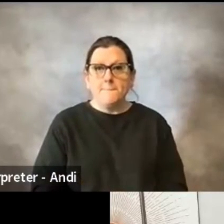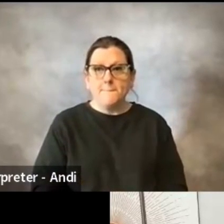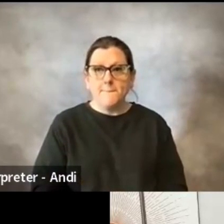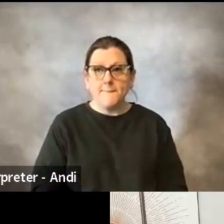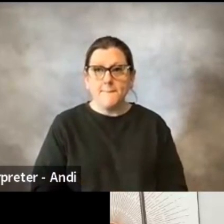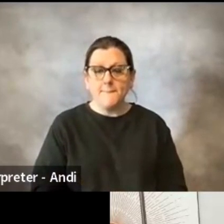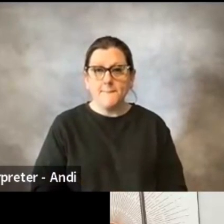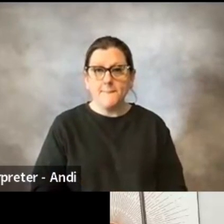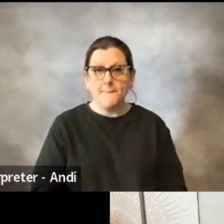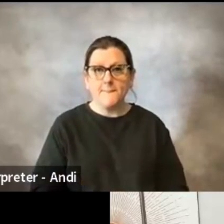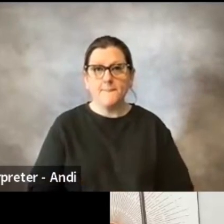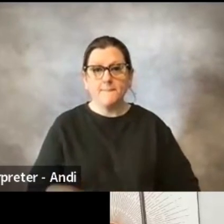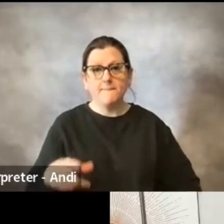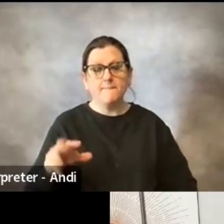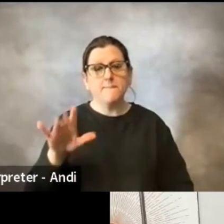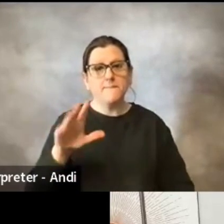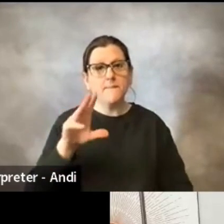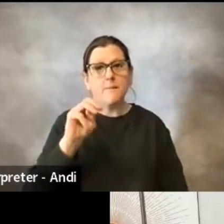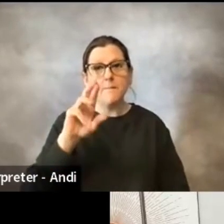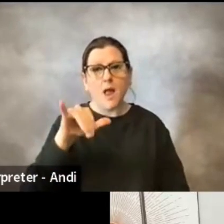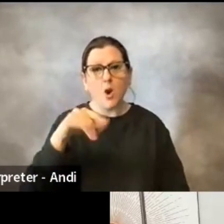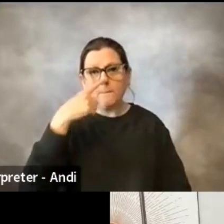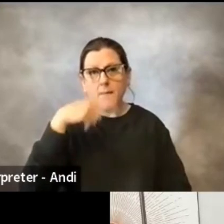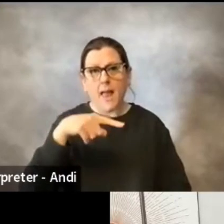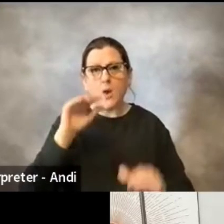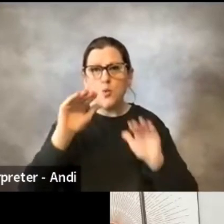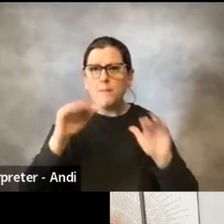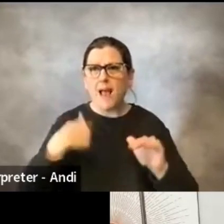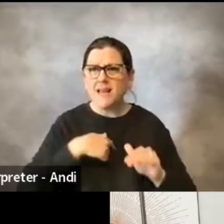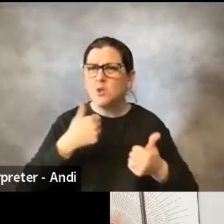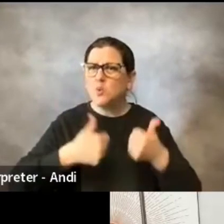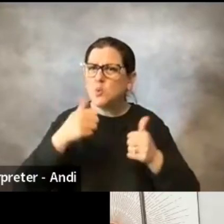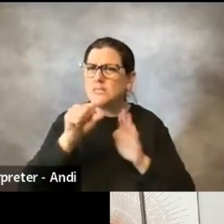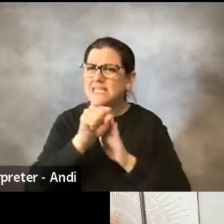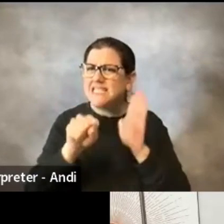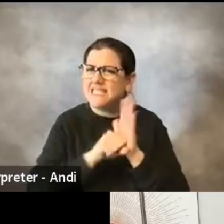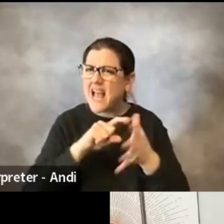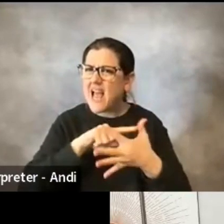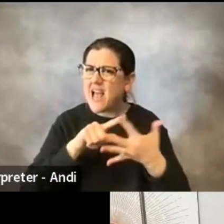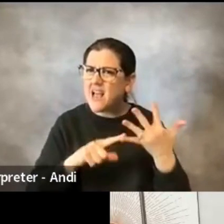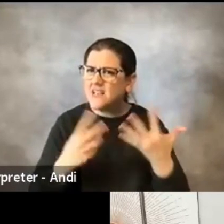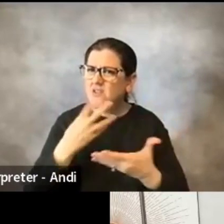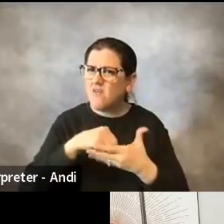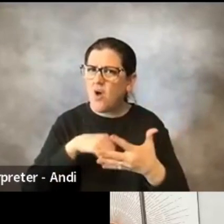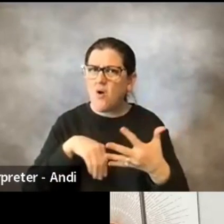you mind actually, Mary reminding us all of the states, the six states again that were selected for Mary P. Sowers: we're thrilled